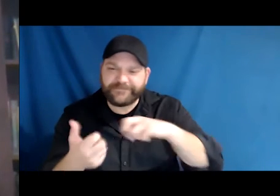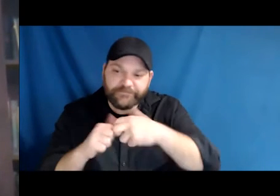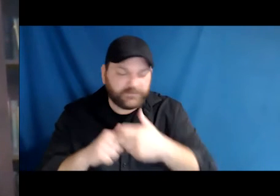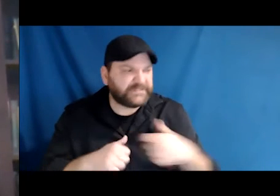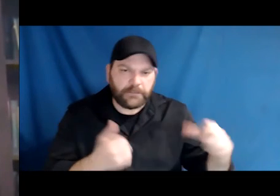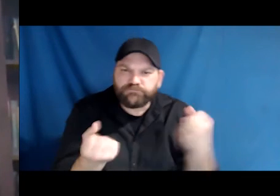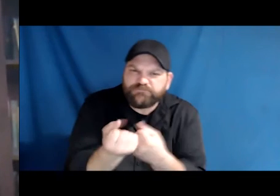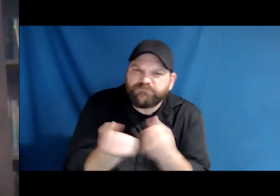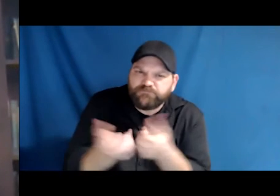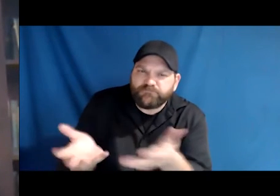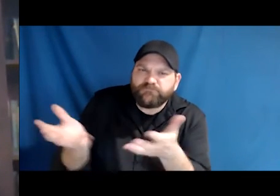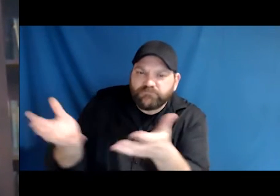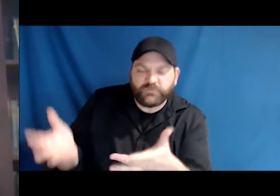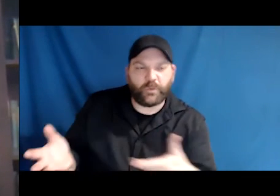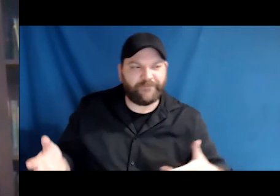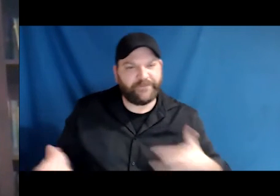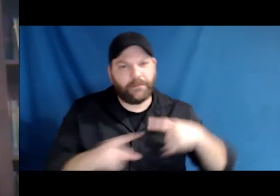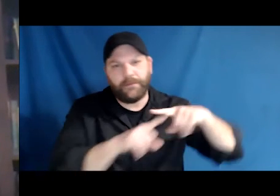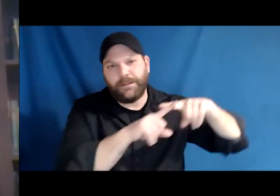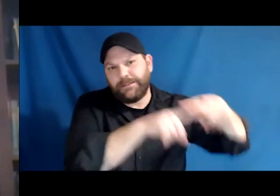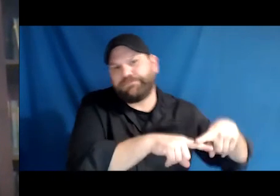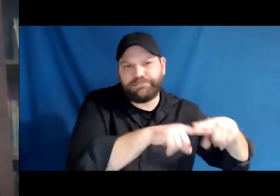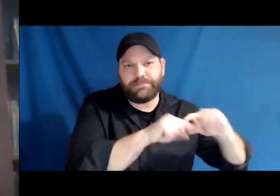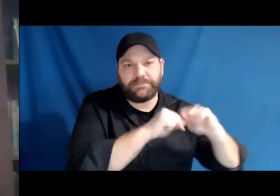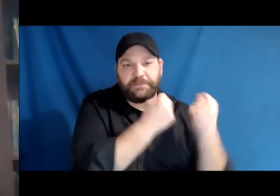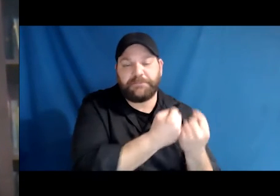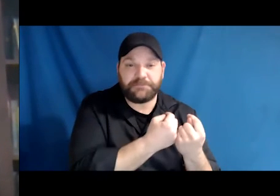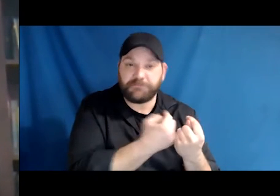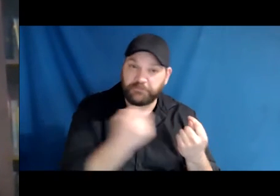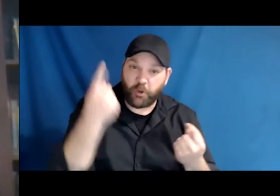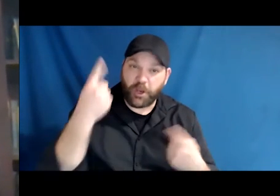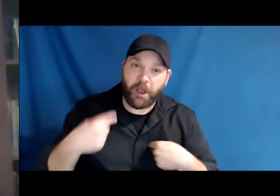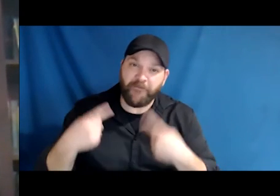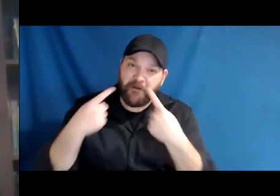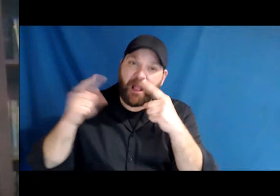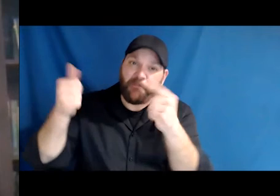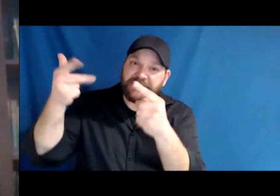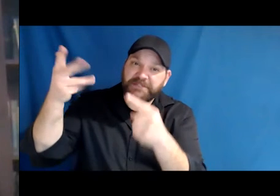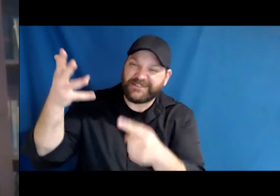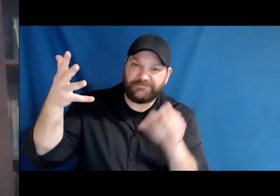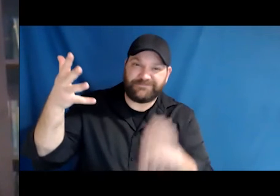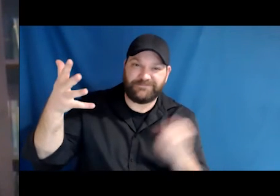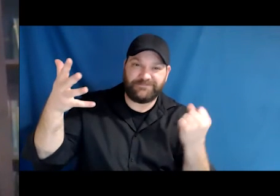While I know that I have many accomplishments in my time here, I also recognize that none of them would be possible without my colleagues in Residential Life,